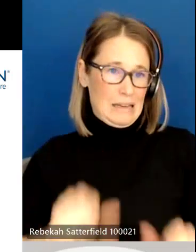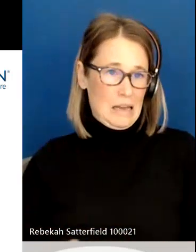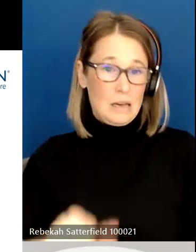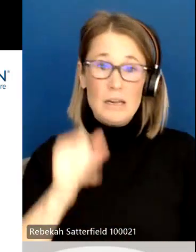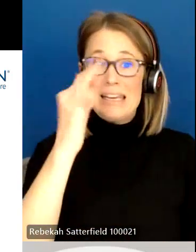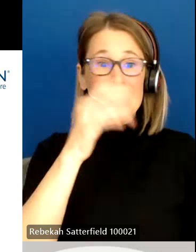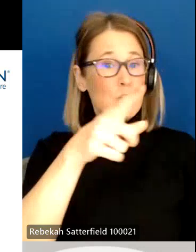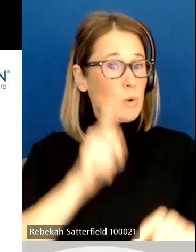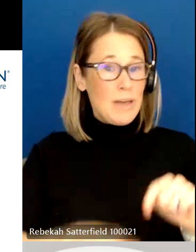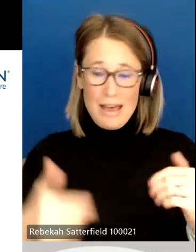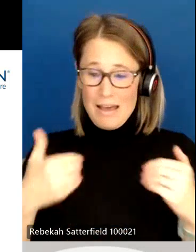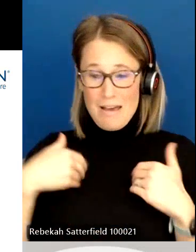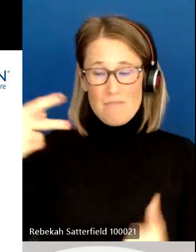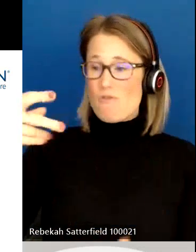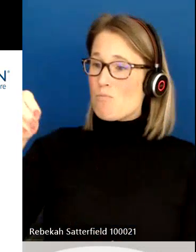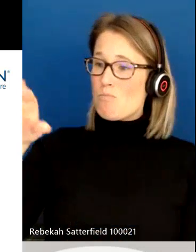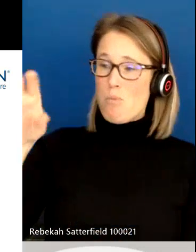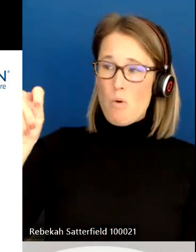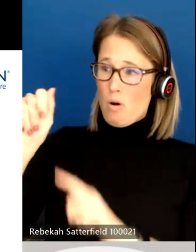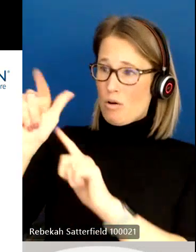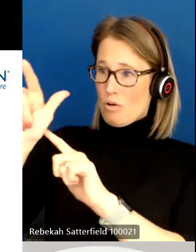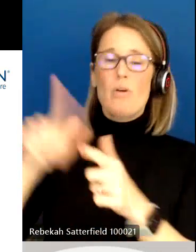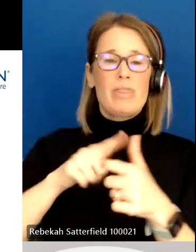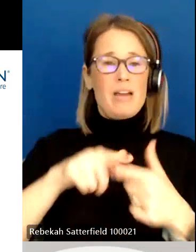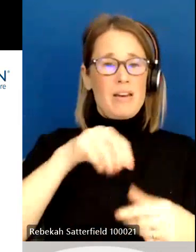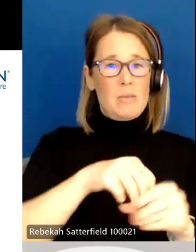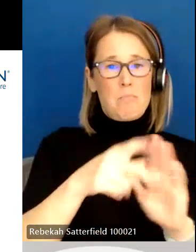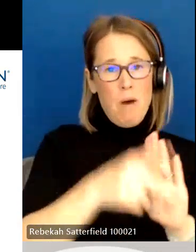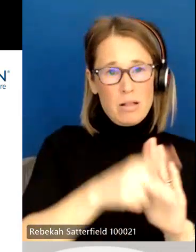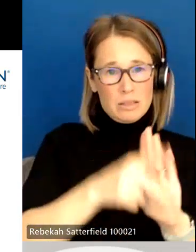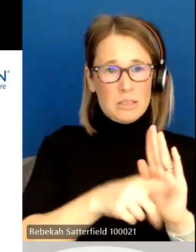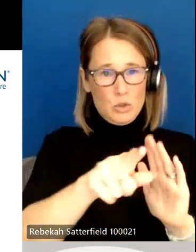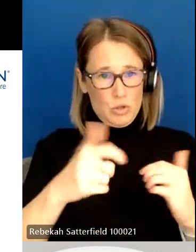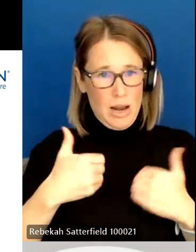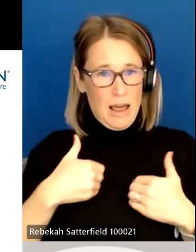that in the policy somewhere that you would have a list of qualified bilingual staff and